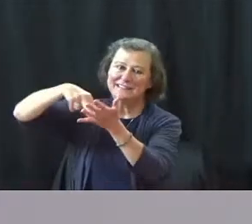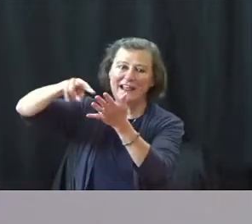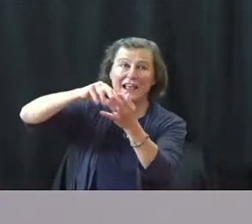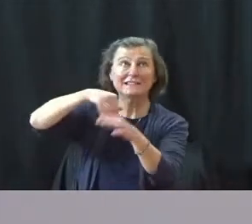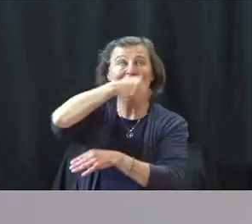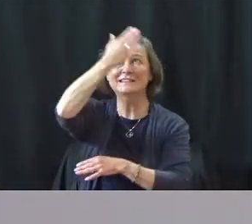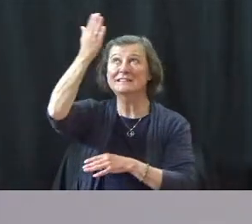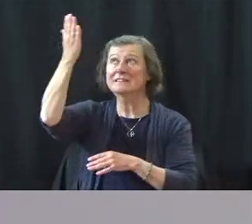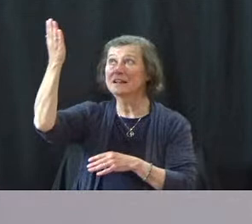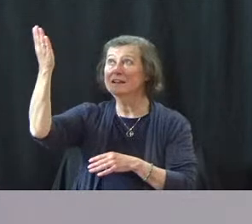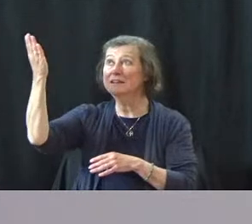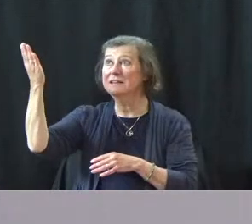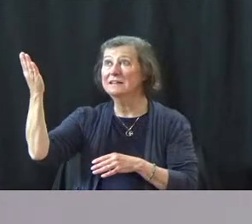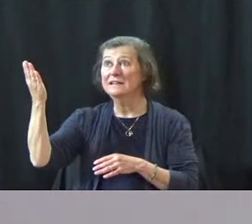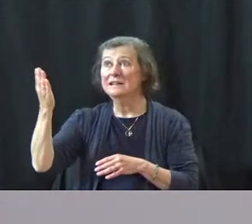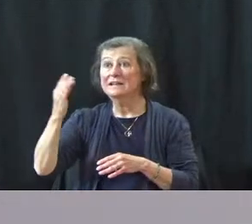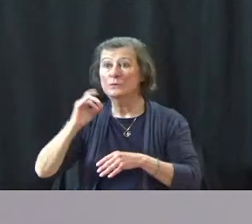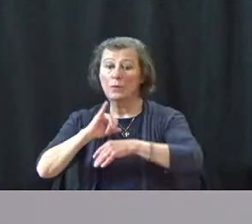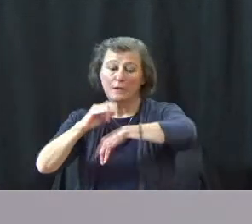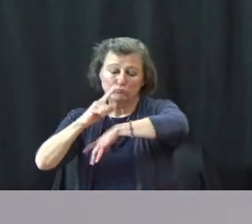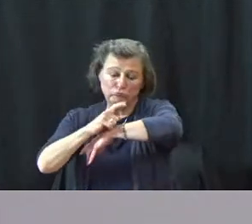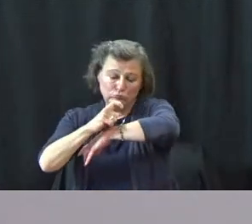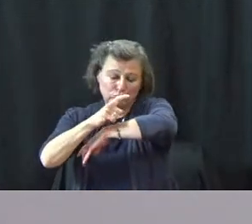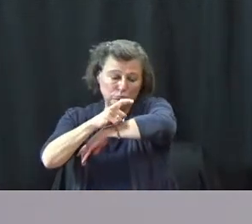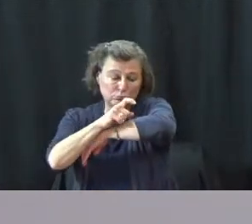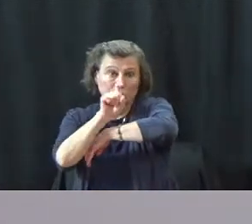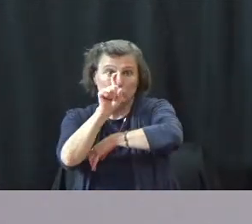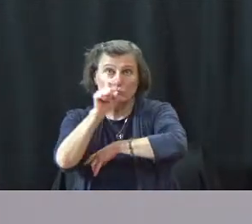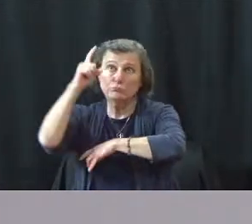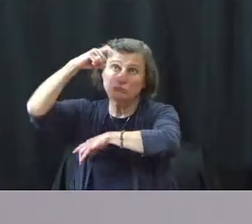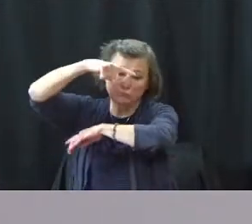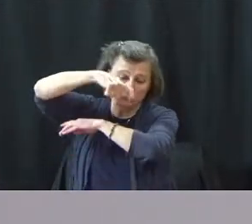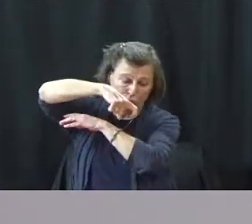So, the furry caterpillar climbed right down that tree.